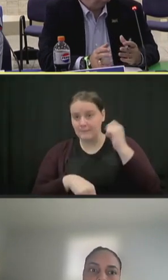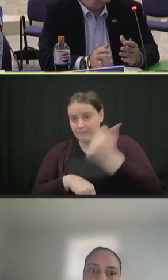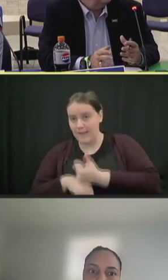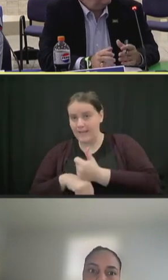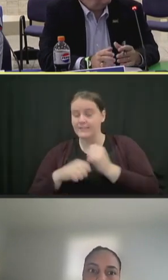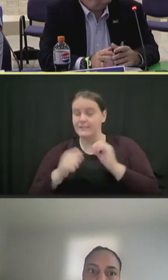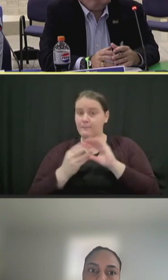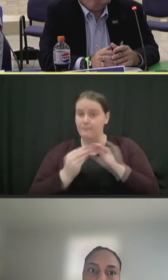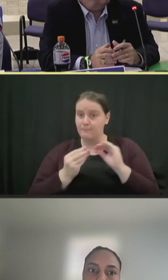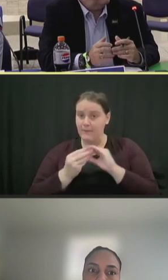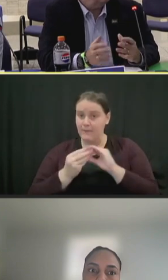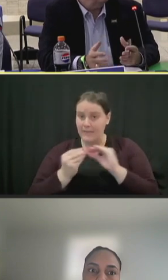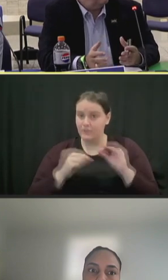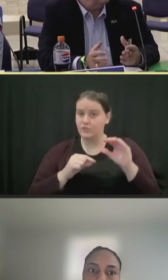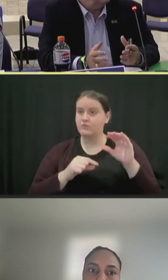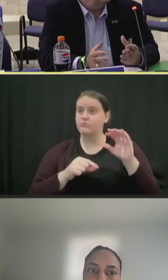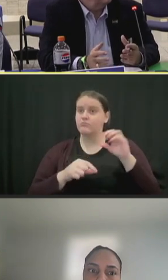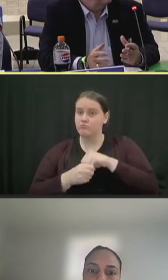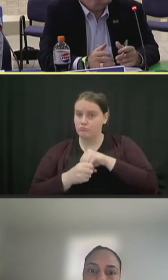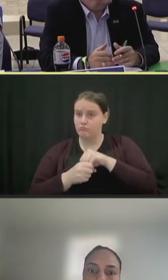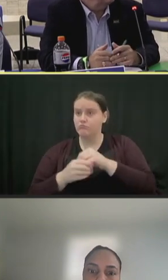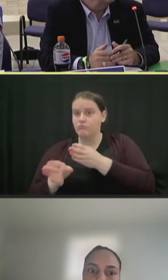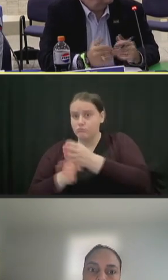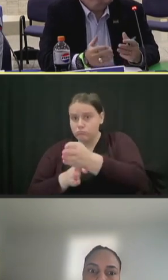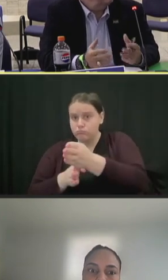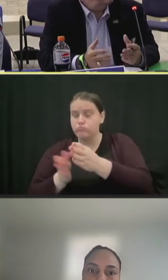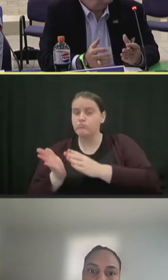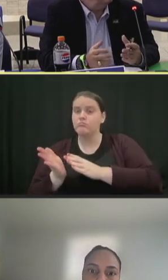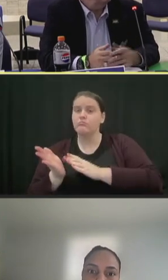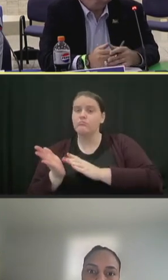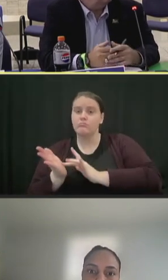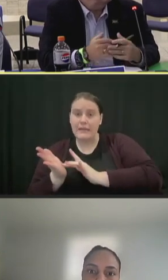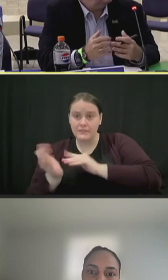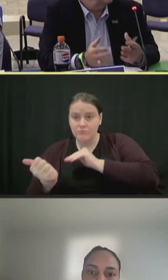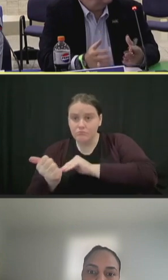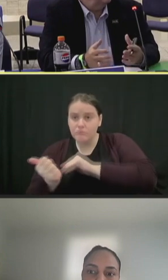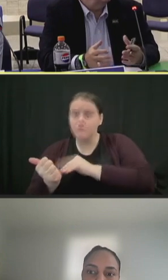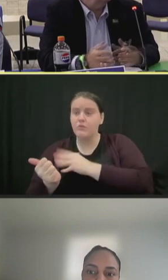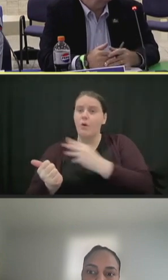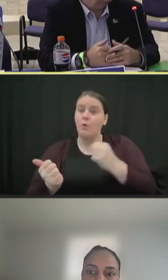not only within the medical practice, but also in the community. Pharmacy teams,